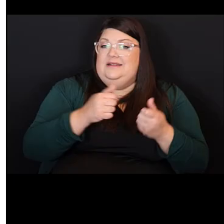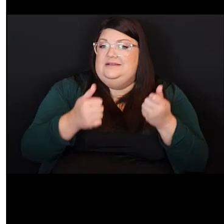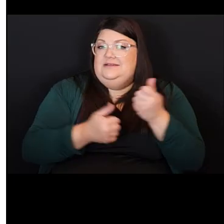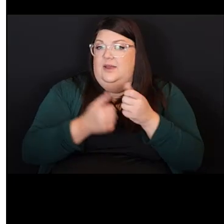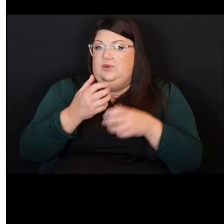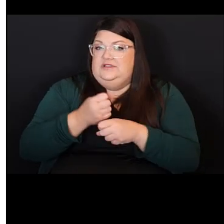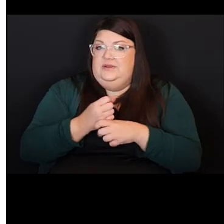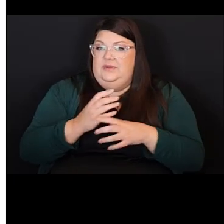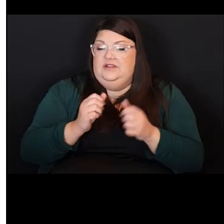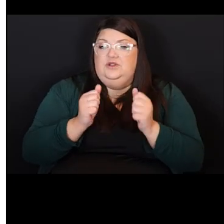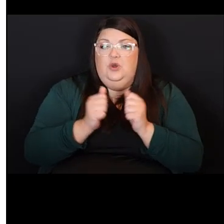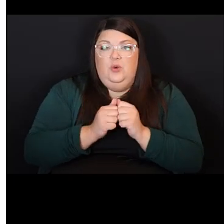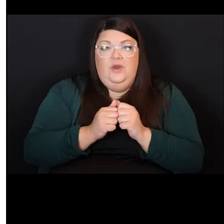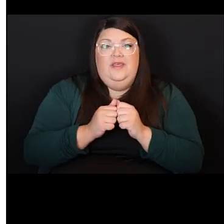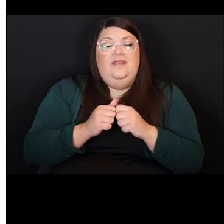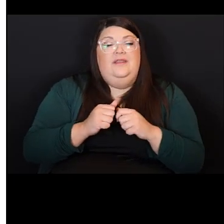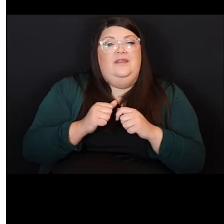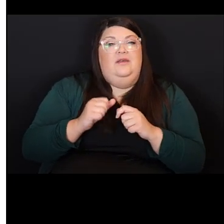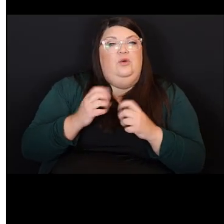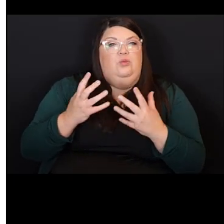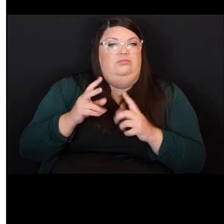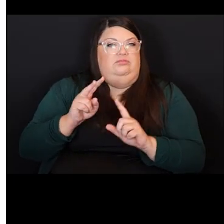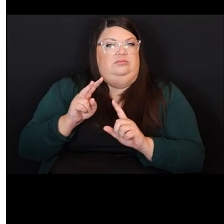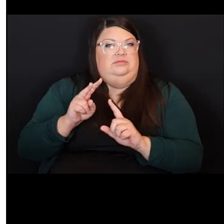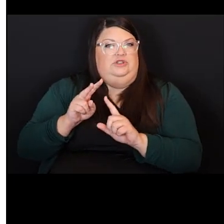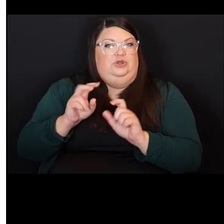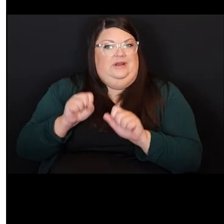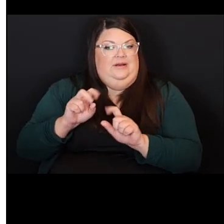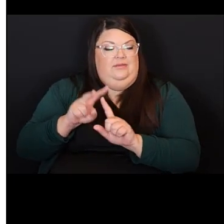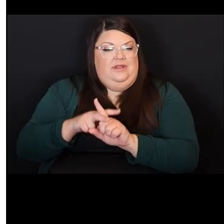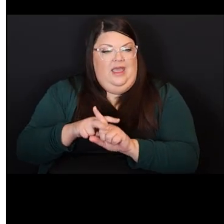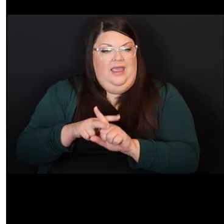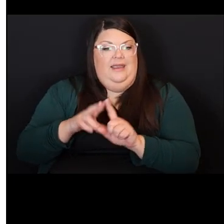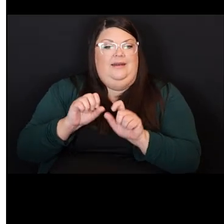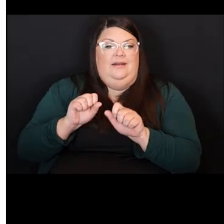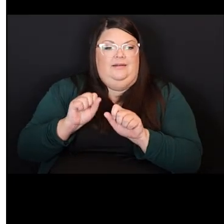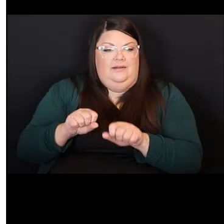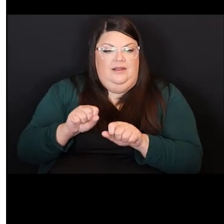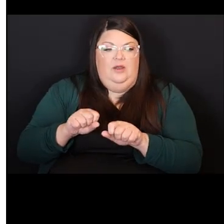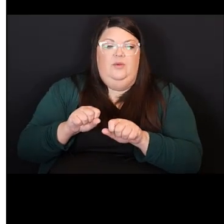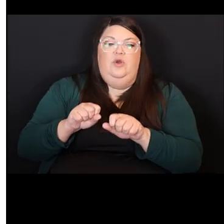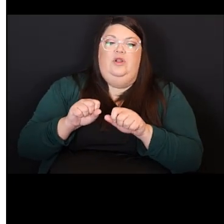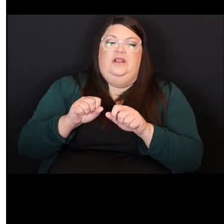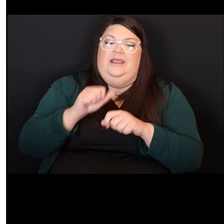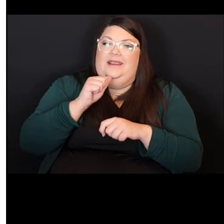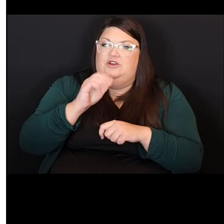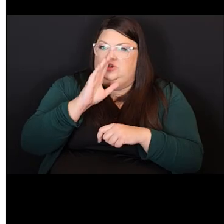and subrecipients with the applicable allowable indirect cost rate types to